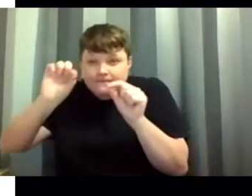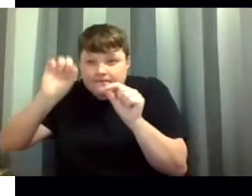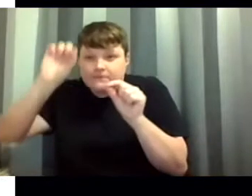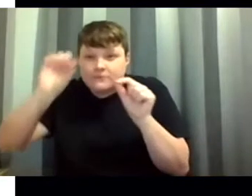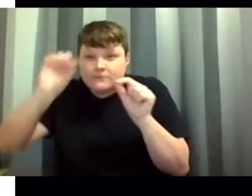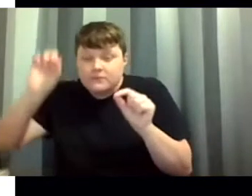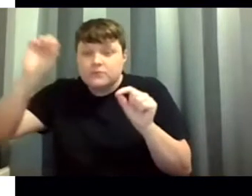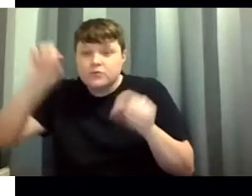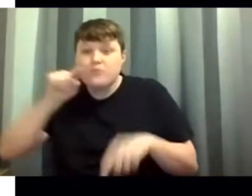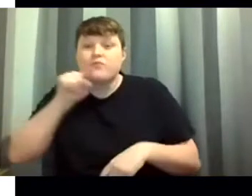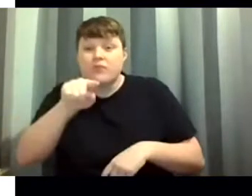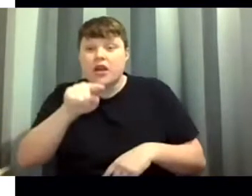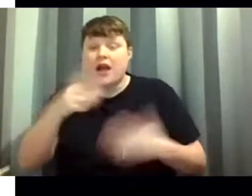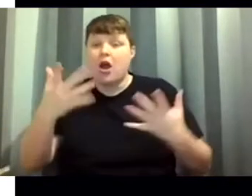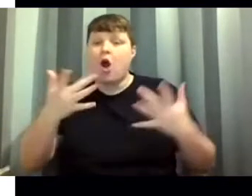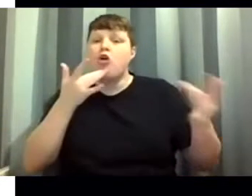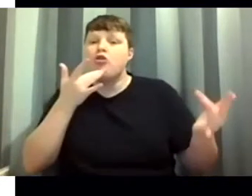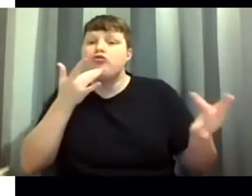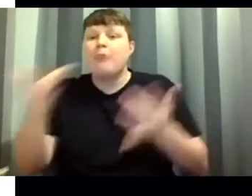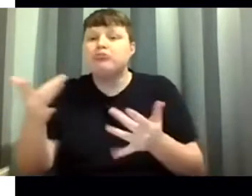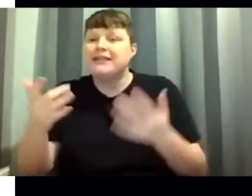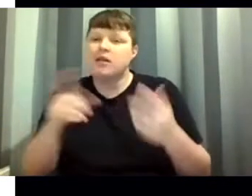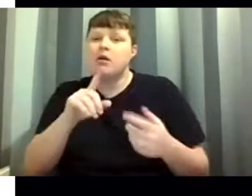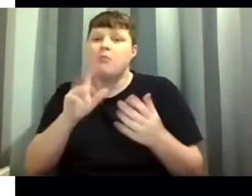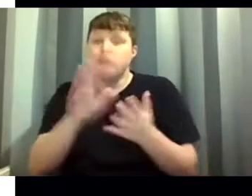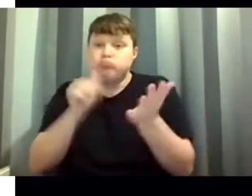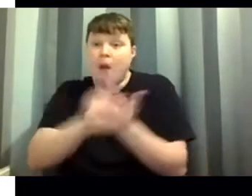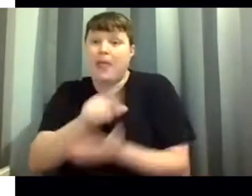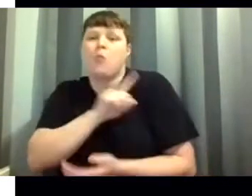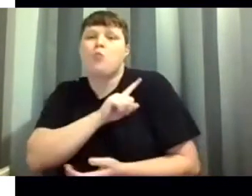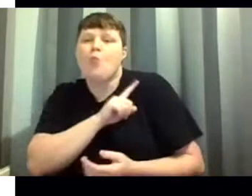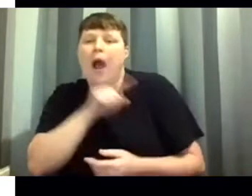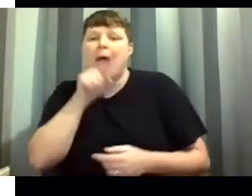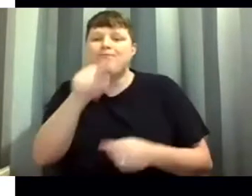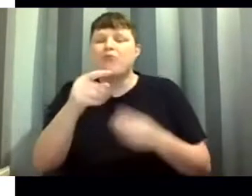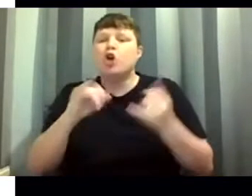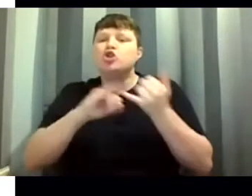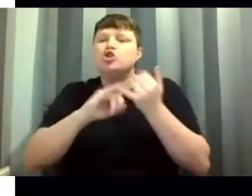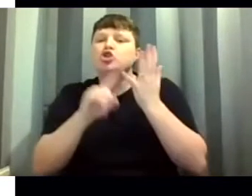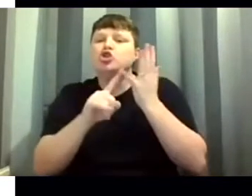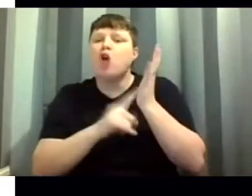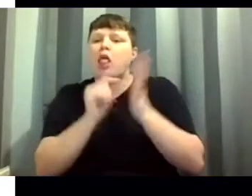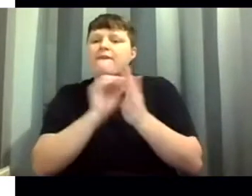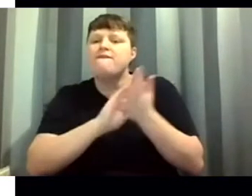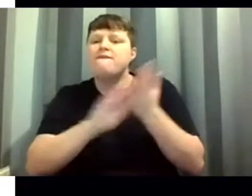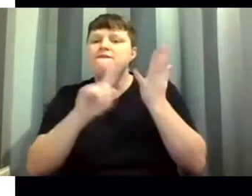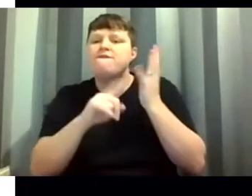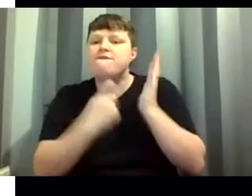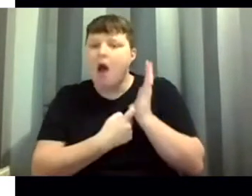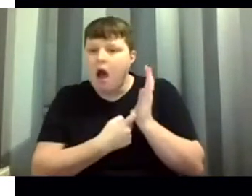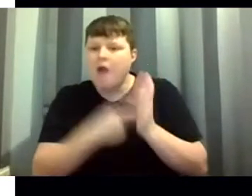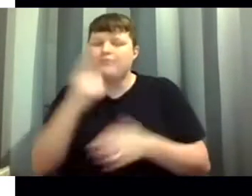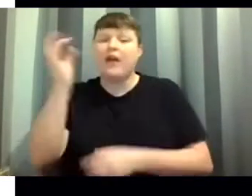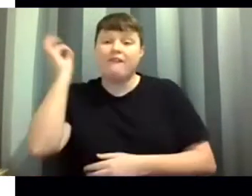represented properly by the solver: it's a fluid system that's properly being resolved.